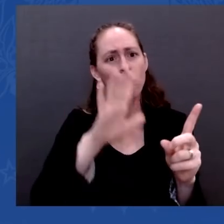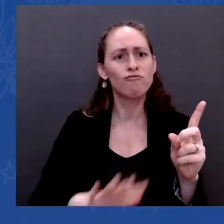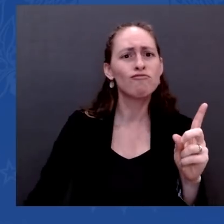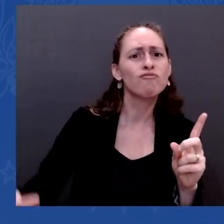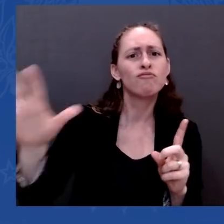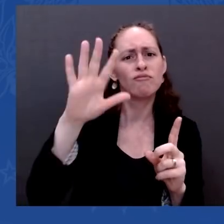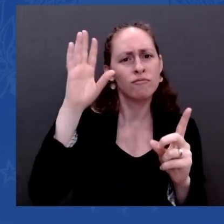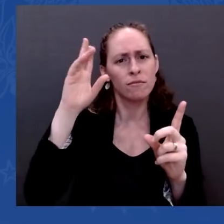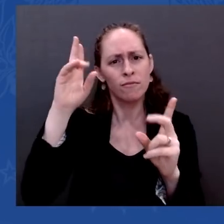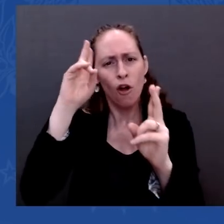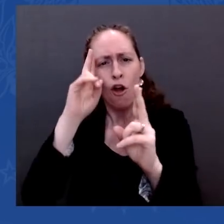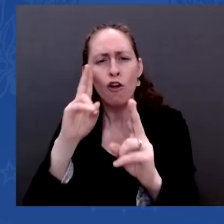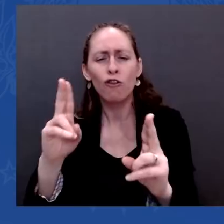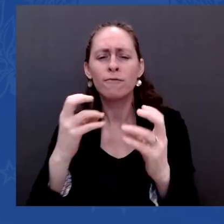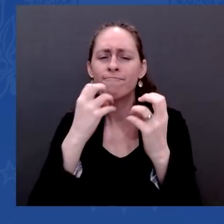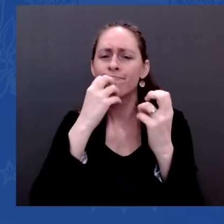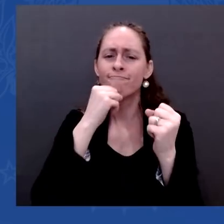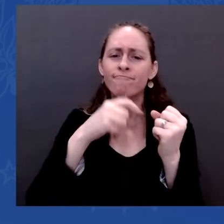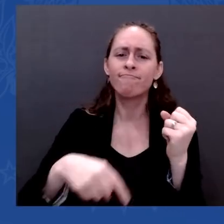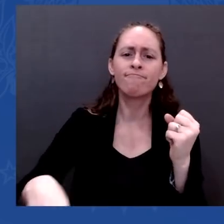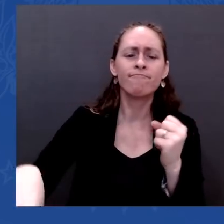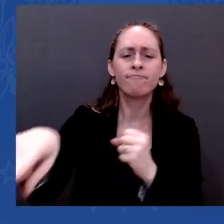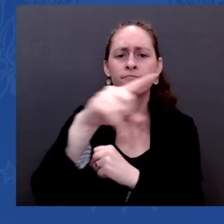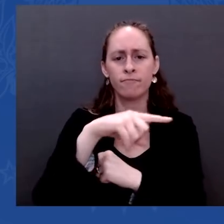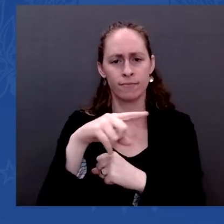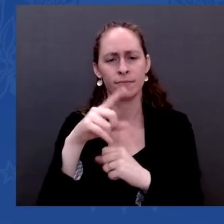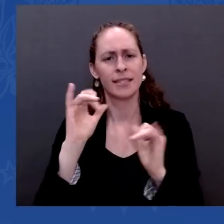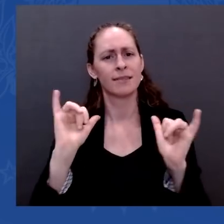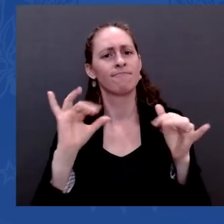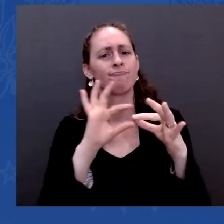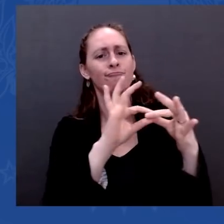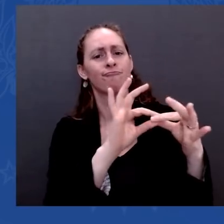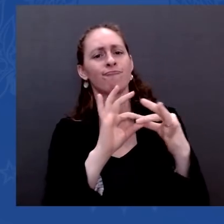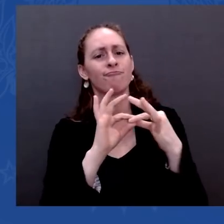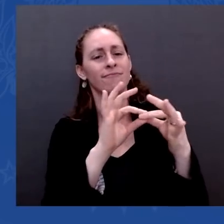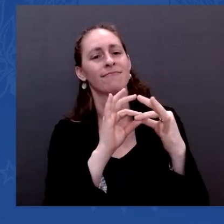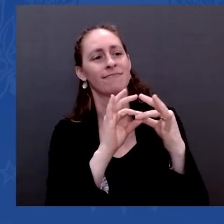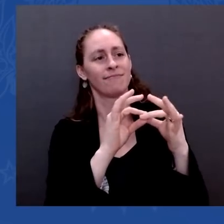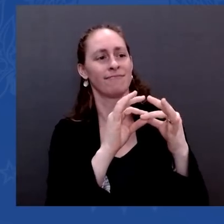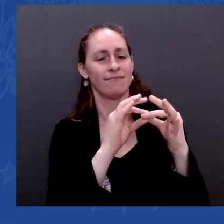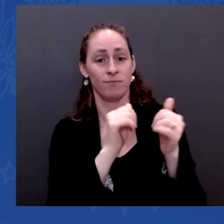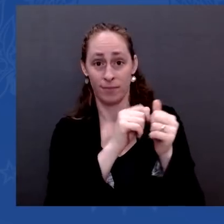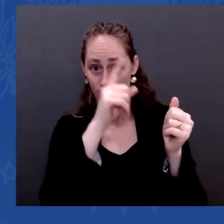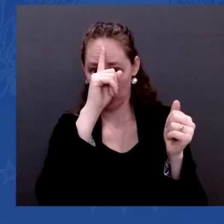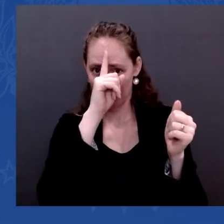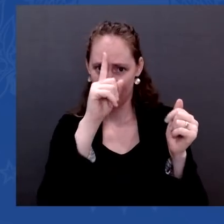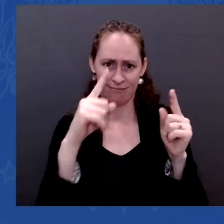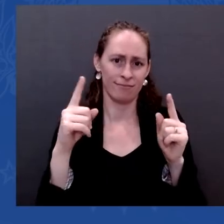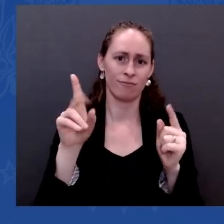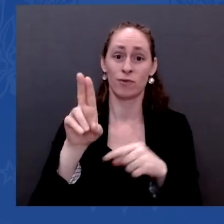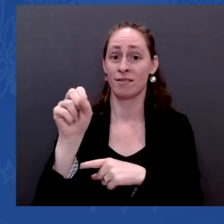and the extensive partnership between Germany and the United States. Of course, at the top of our agenda today